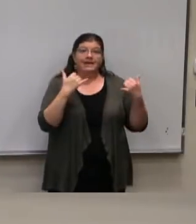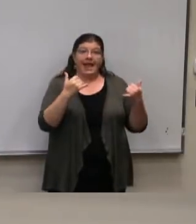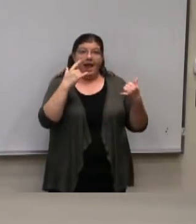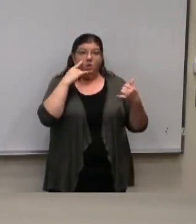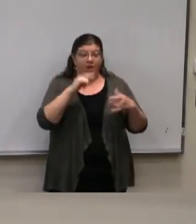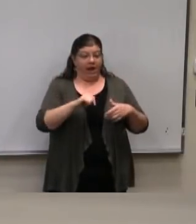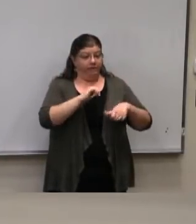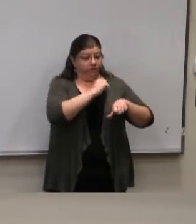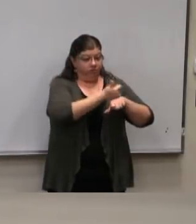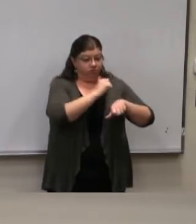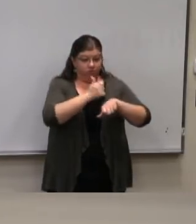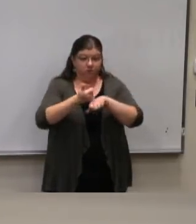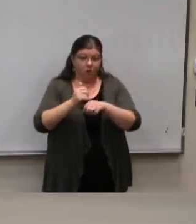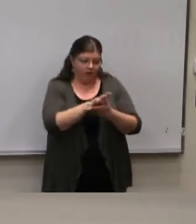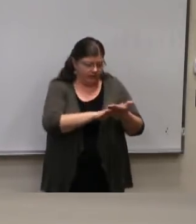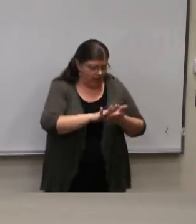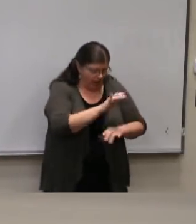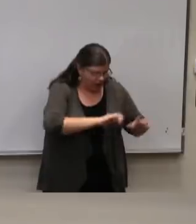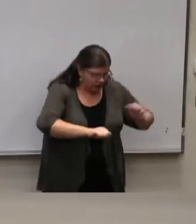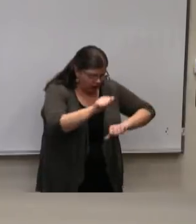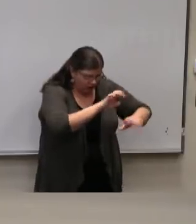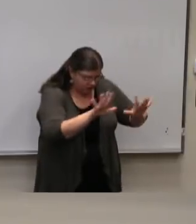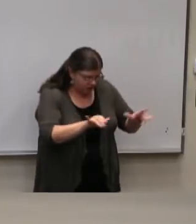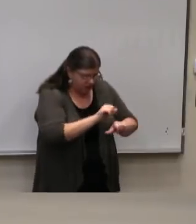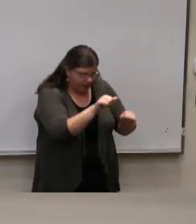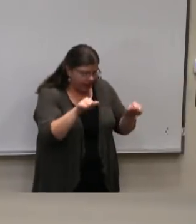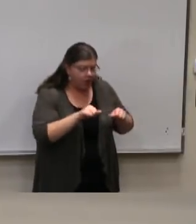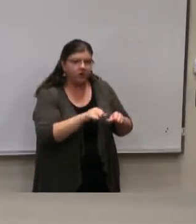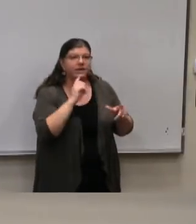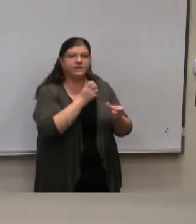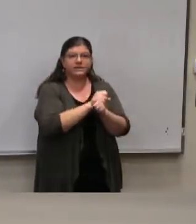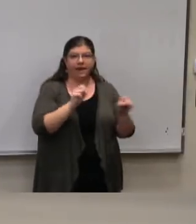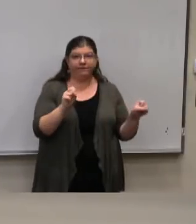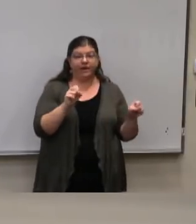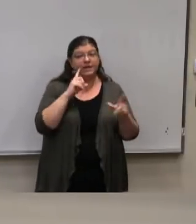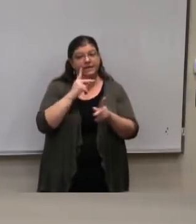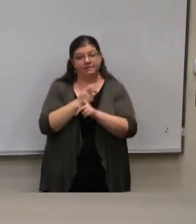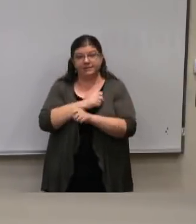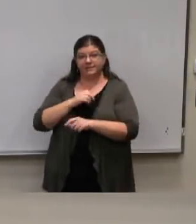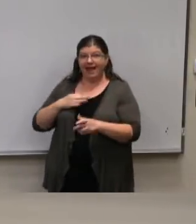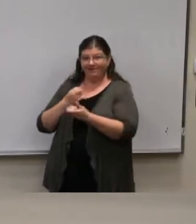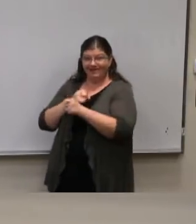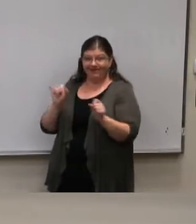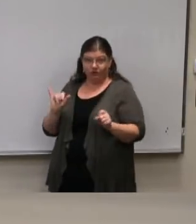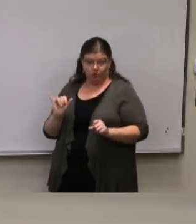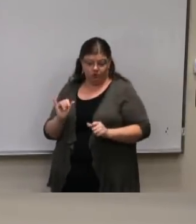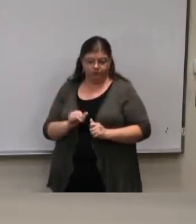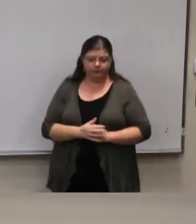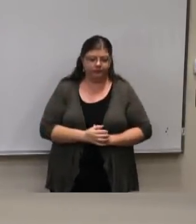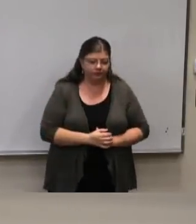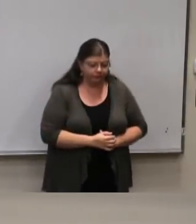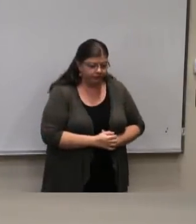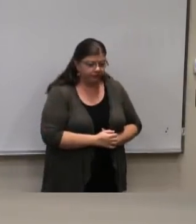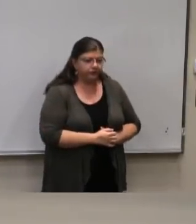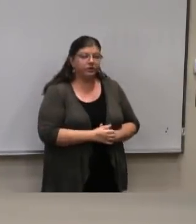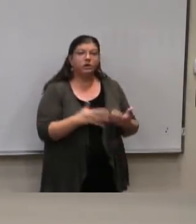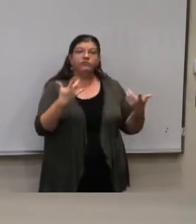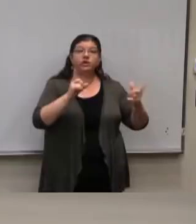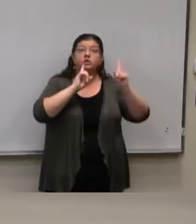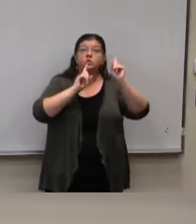in place where we sanitize that area in a way that's safe for our facility, staff. We ordered 1,000 masks.